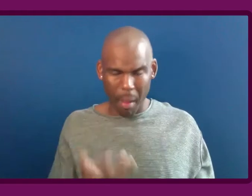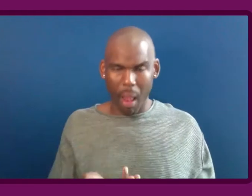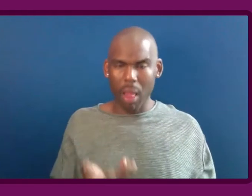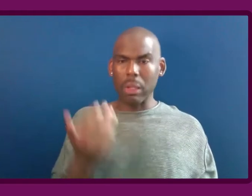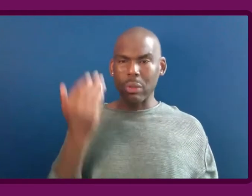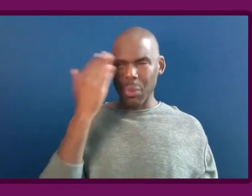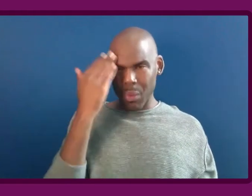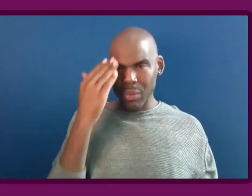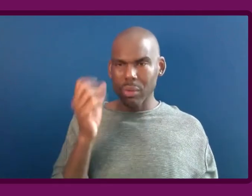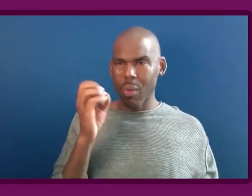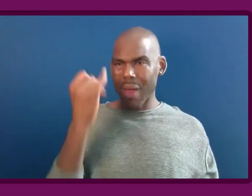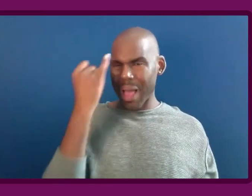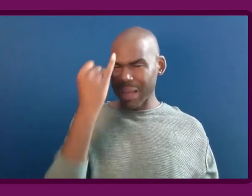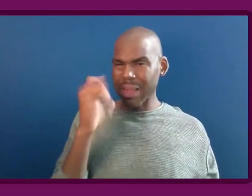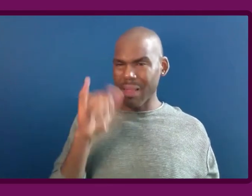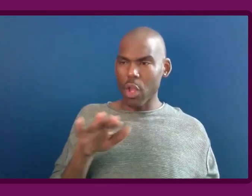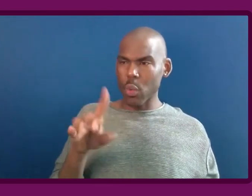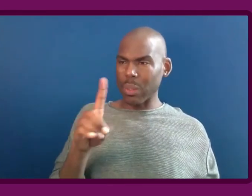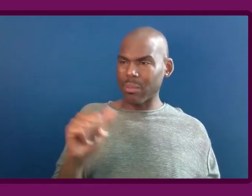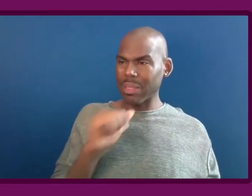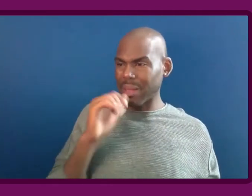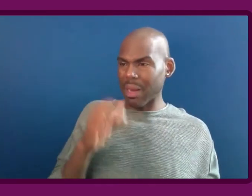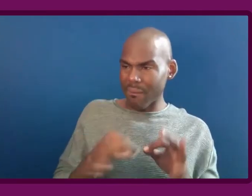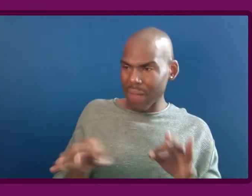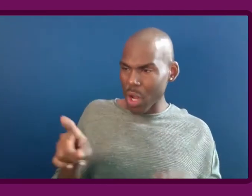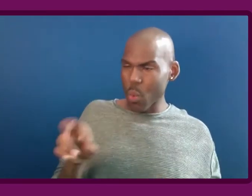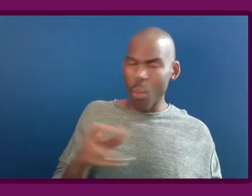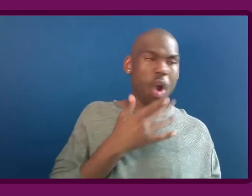Ashley Inkumsah: So the idea that your disability doesn't define